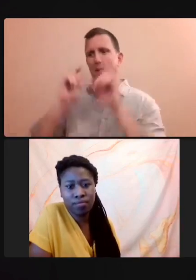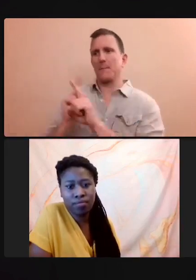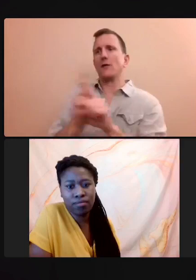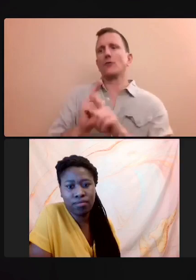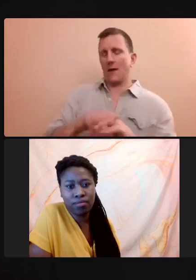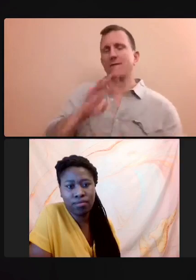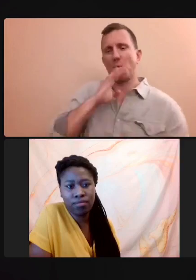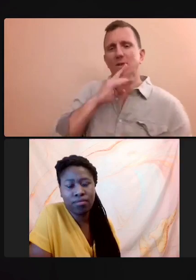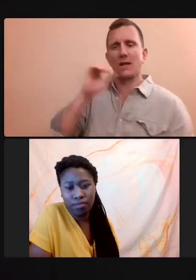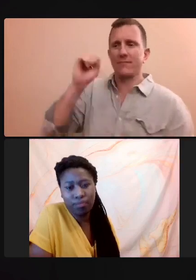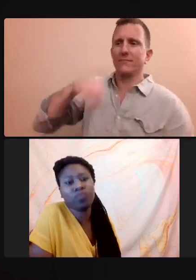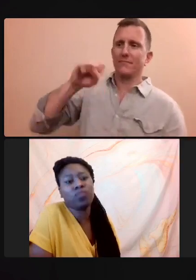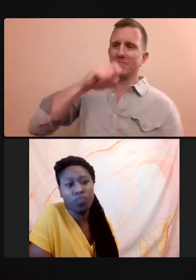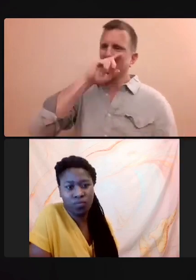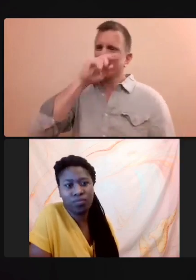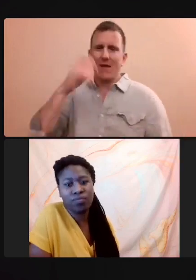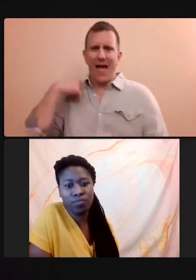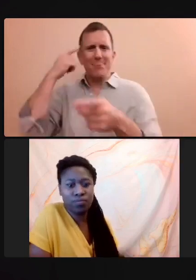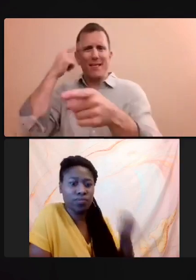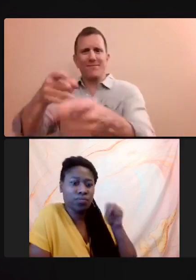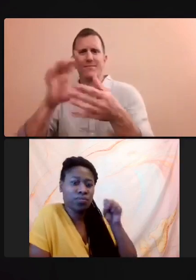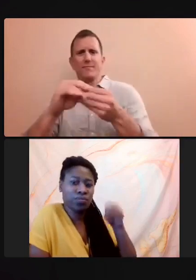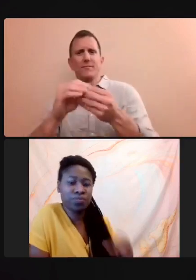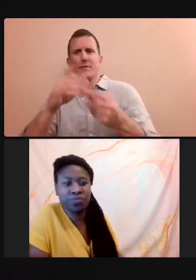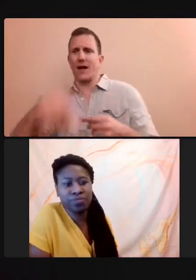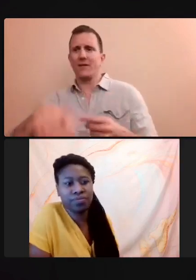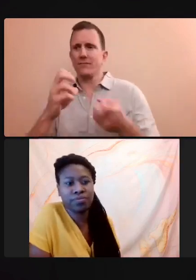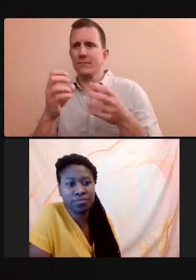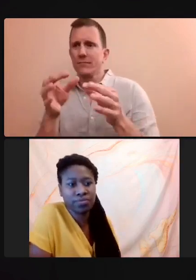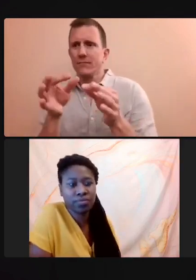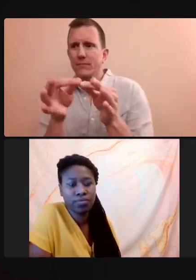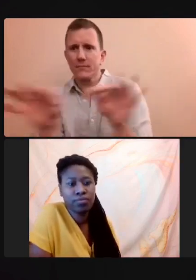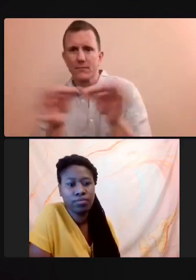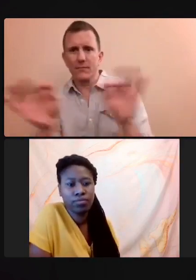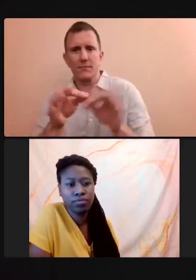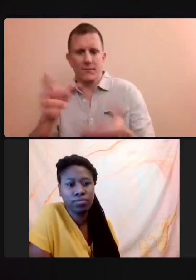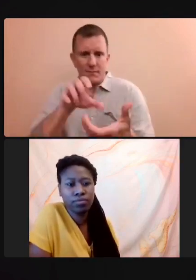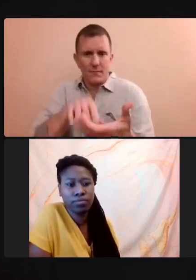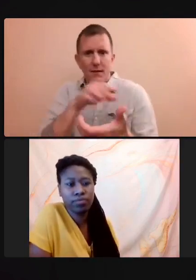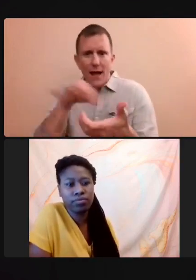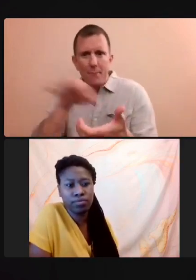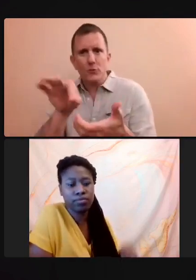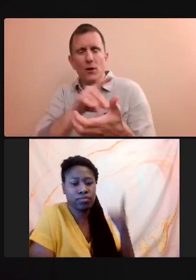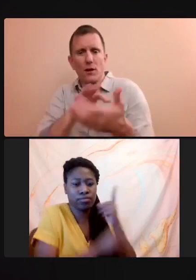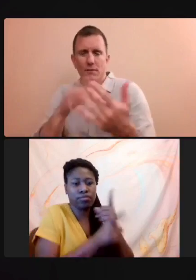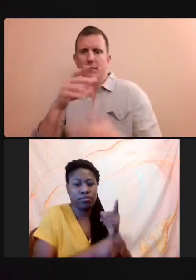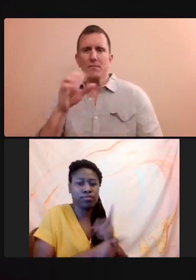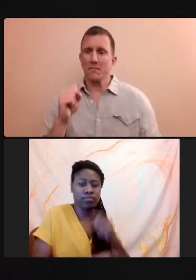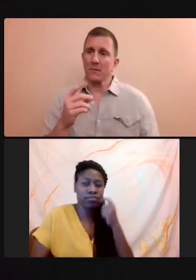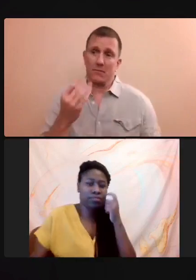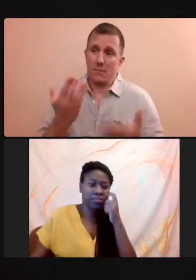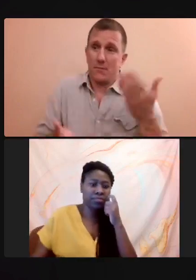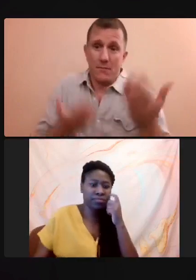that's willing to be your mentor until you get your fluency up and it can have more conversation and more progress.